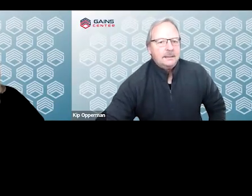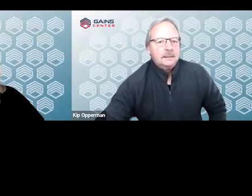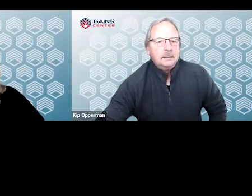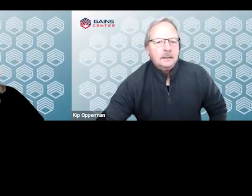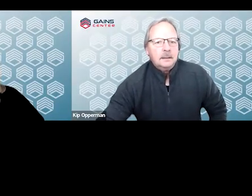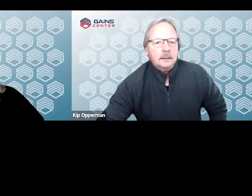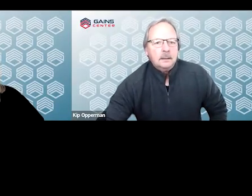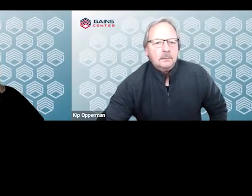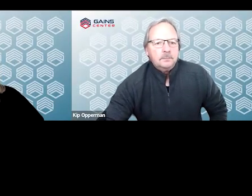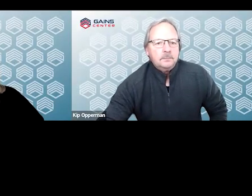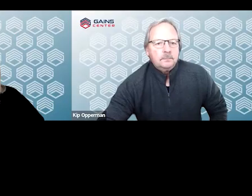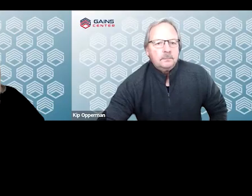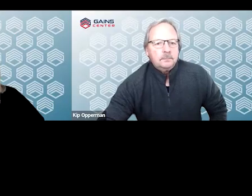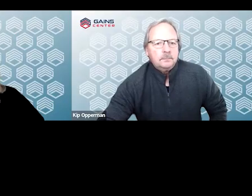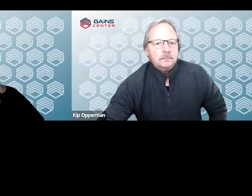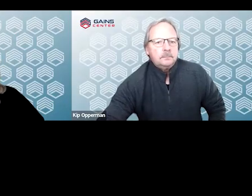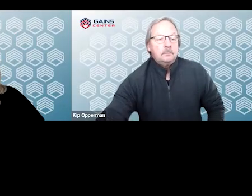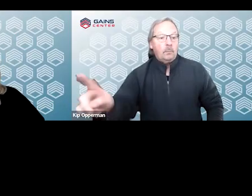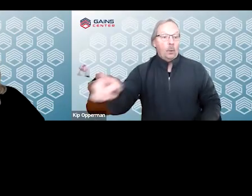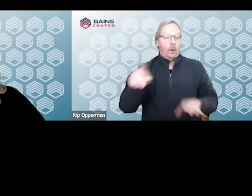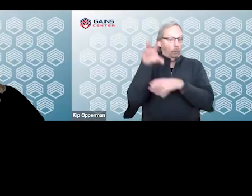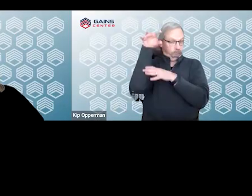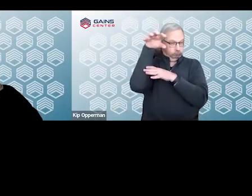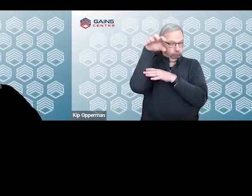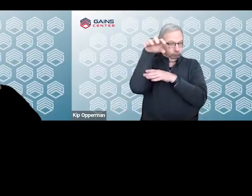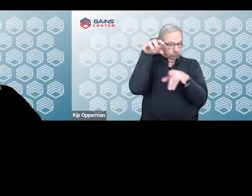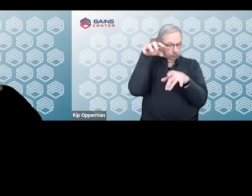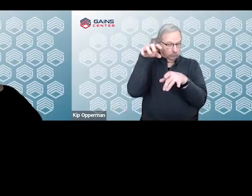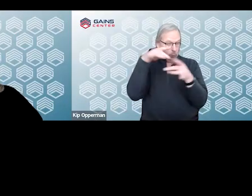We are recording this webinar, and the recording will be made available